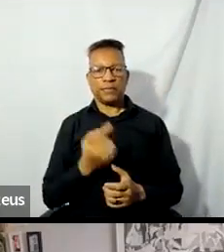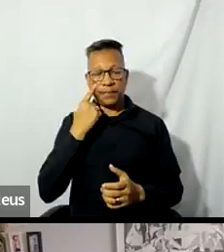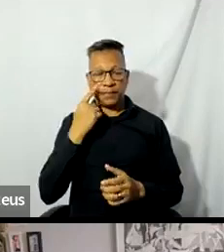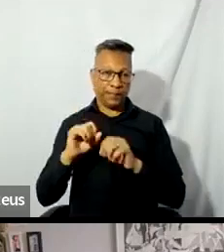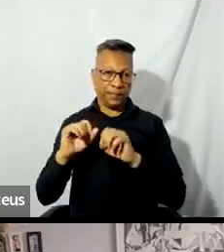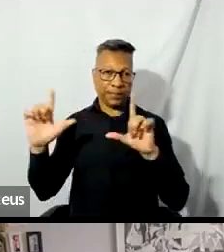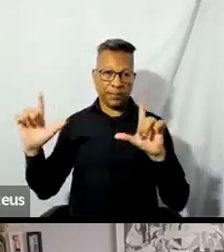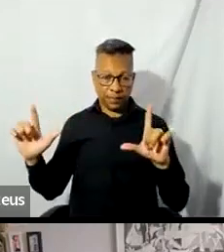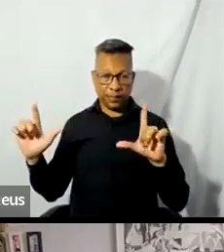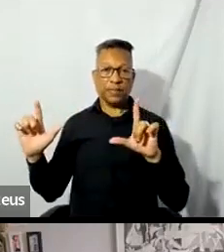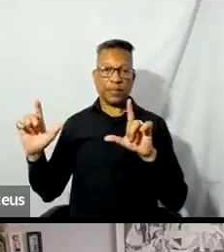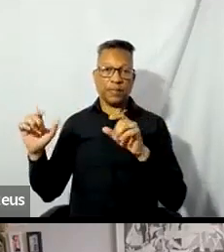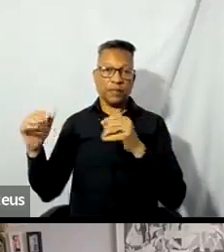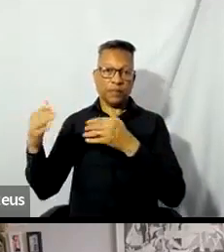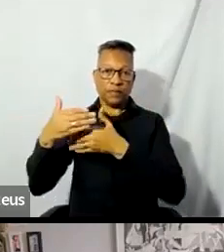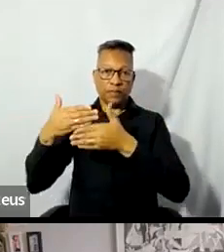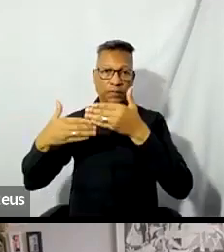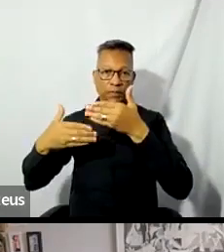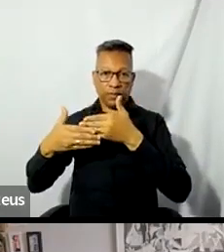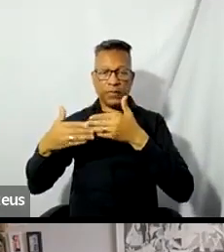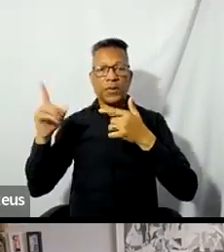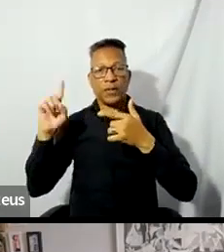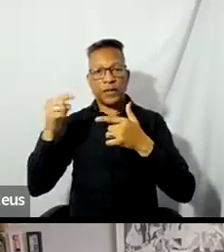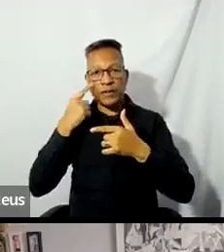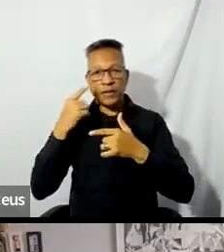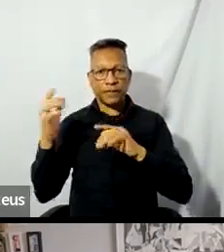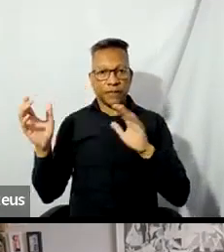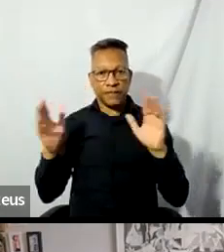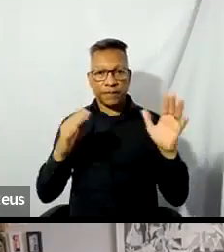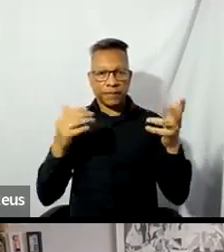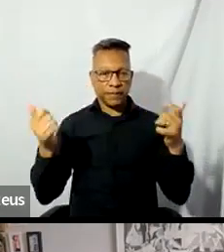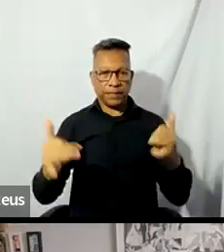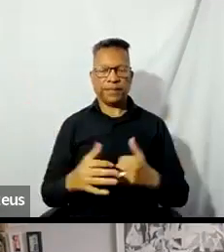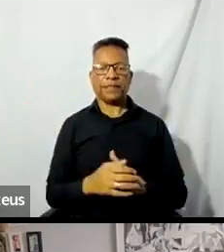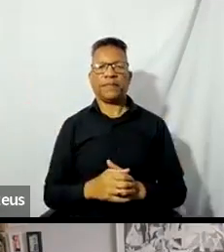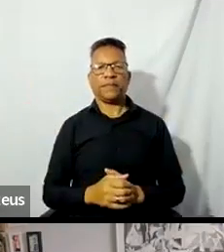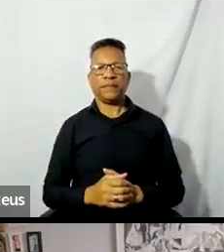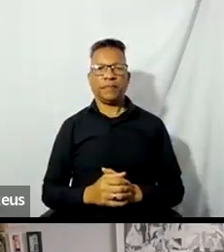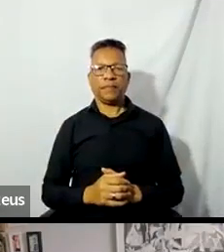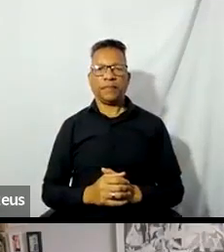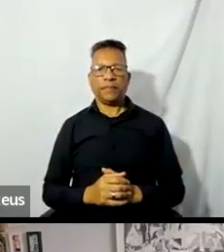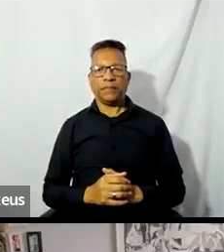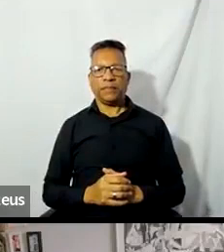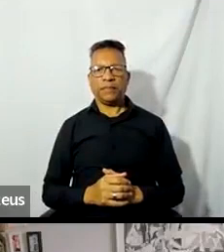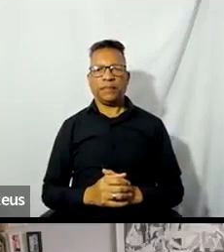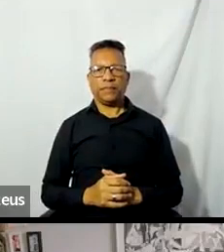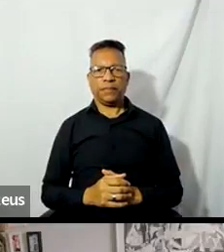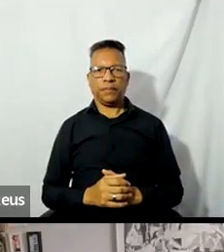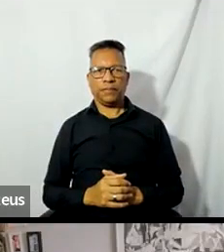And get to my slides if I if I get to my slides if I if I can I can see if i's I can see if i's that